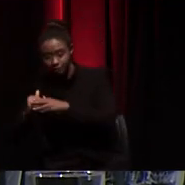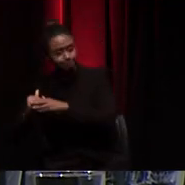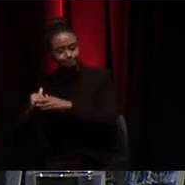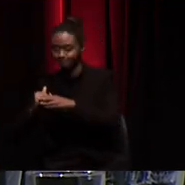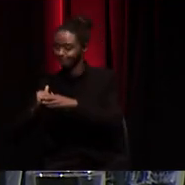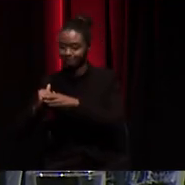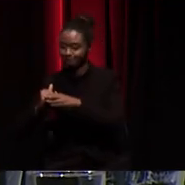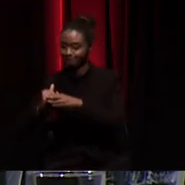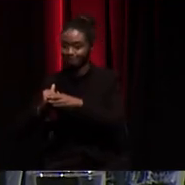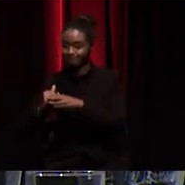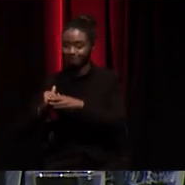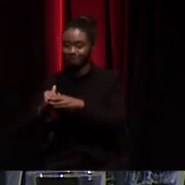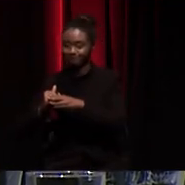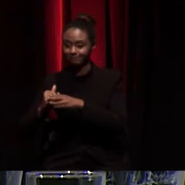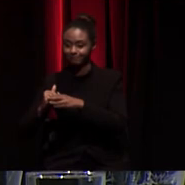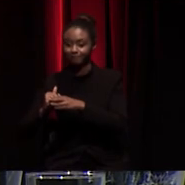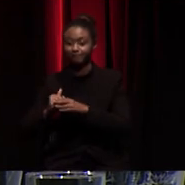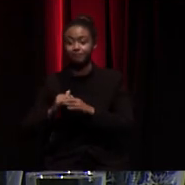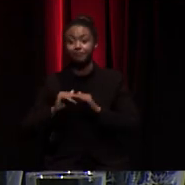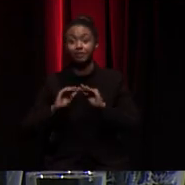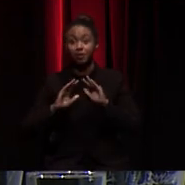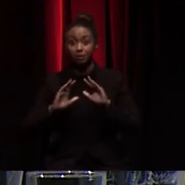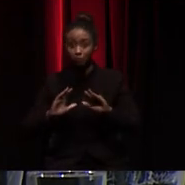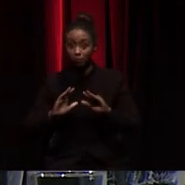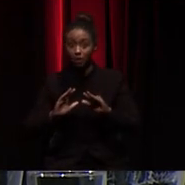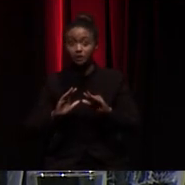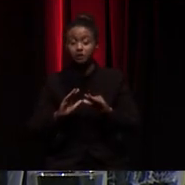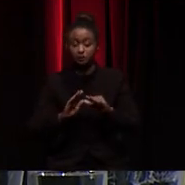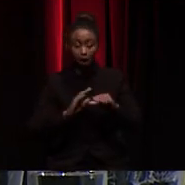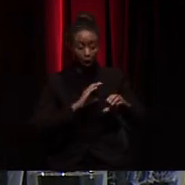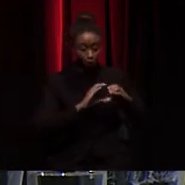but every communication is about content.